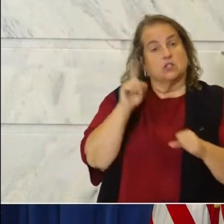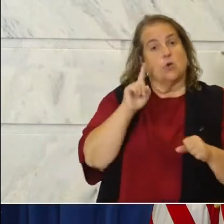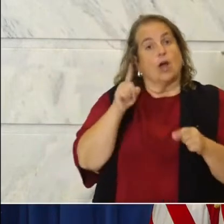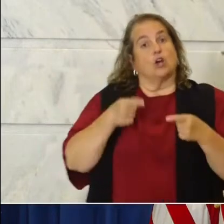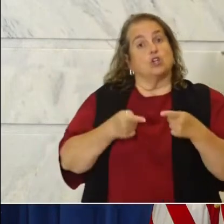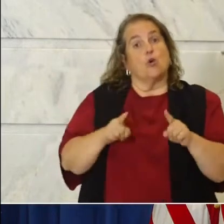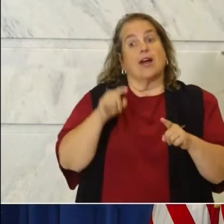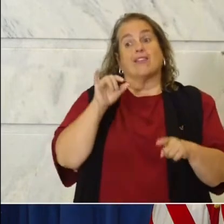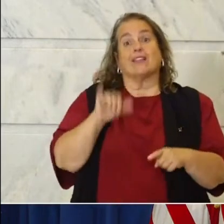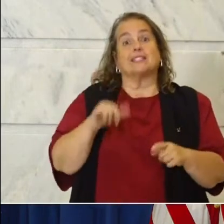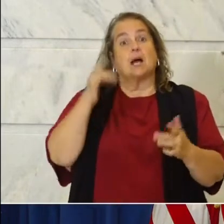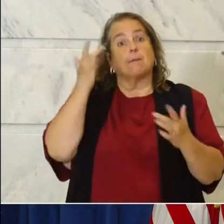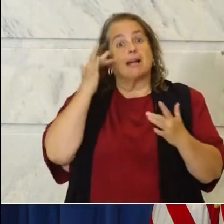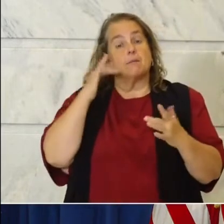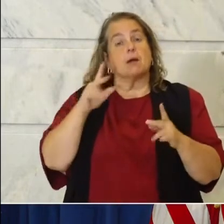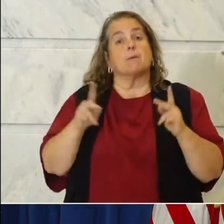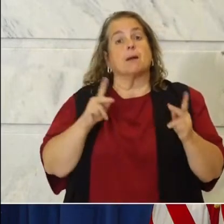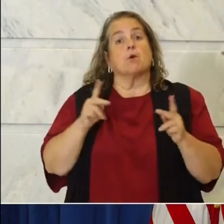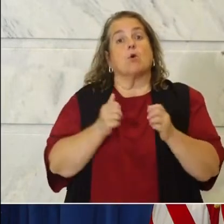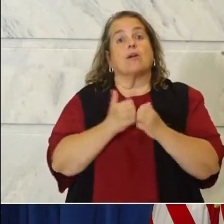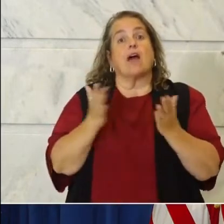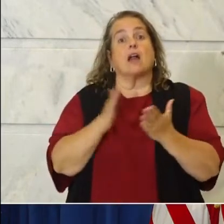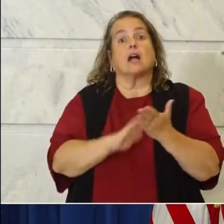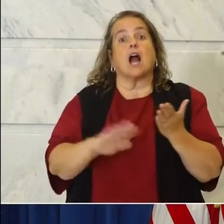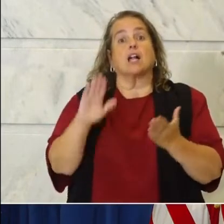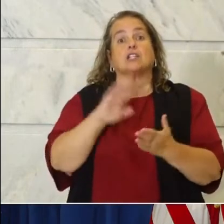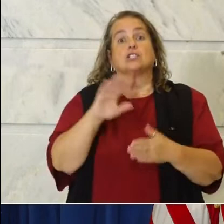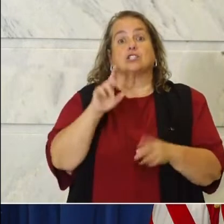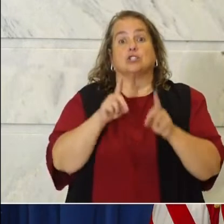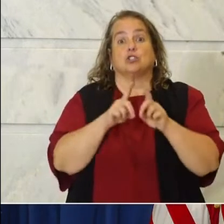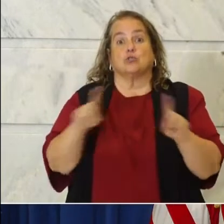this pandemic, people without a college degree have lost their jobs at two